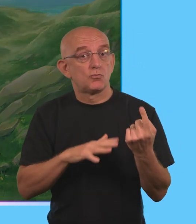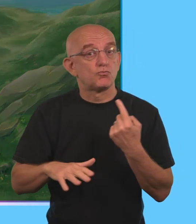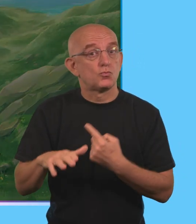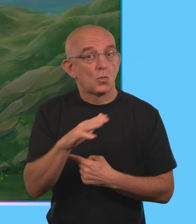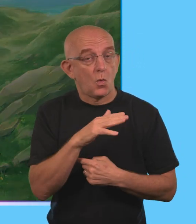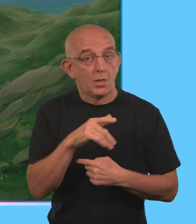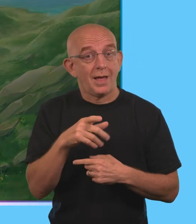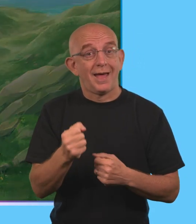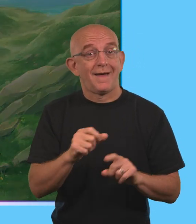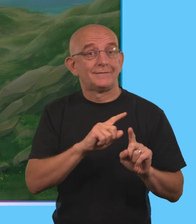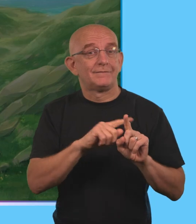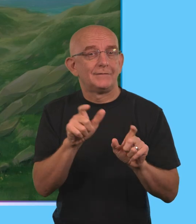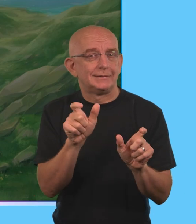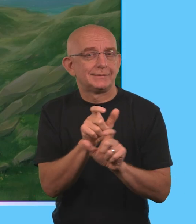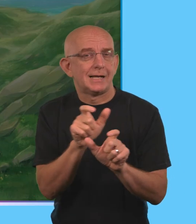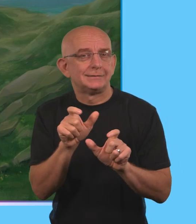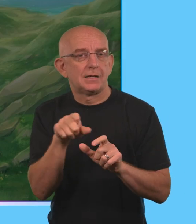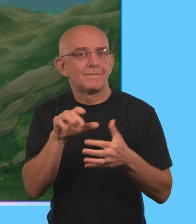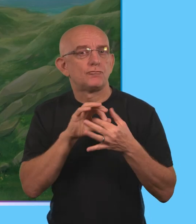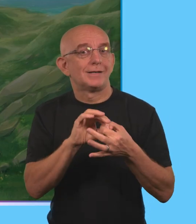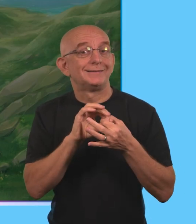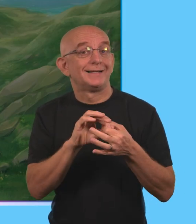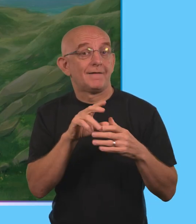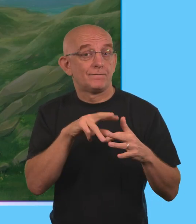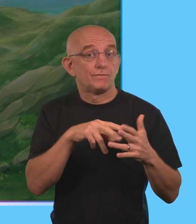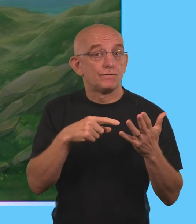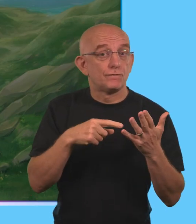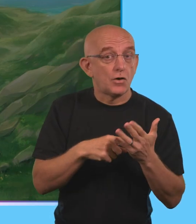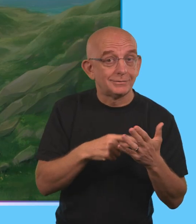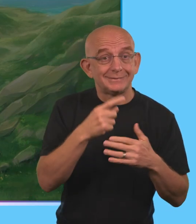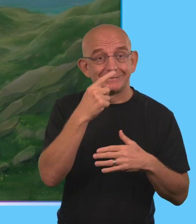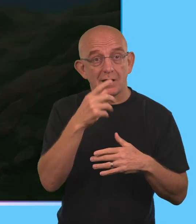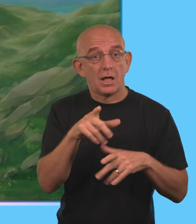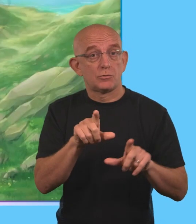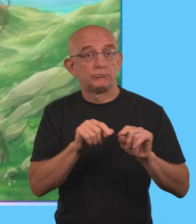Heartspell offers dyslexia friendly fonts, and an option to increase font sizes.